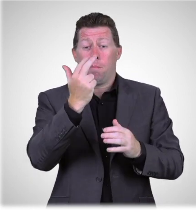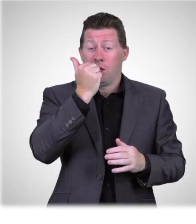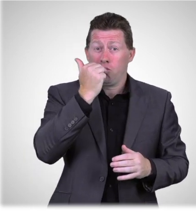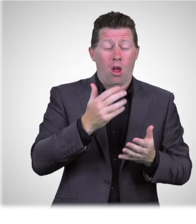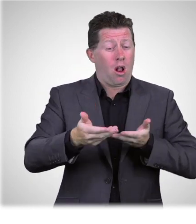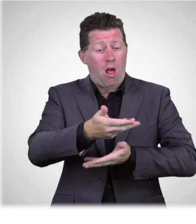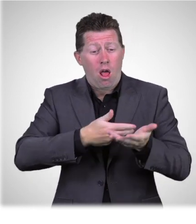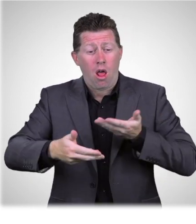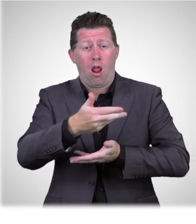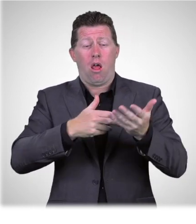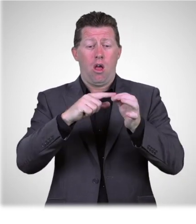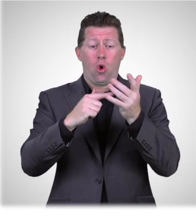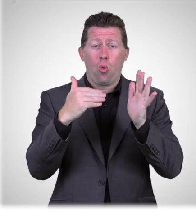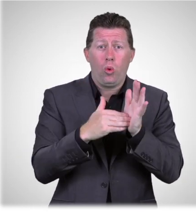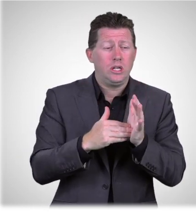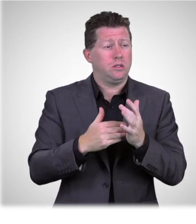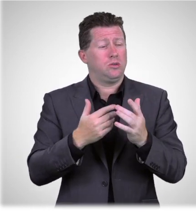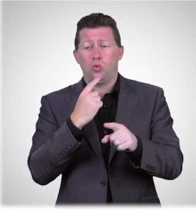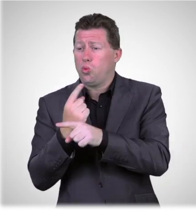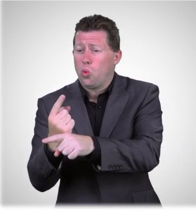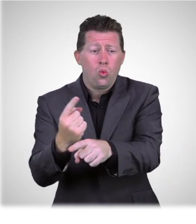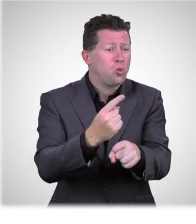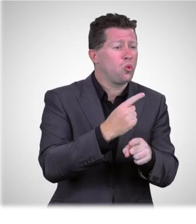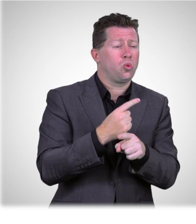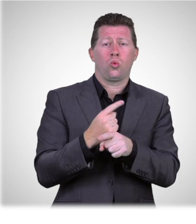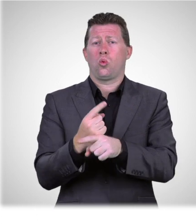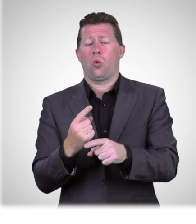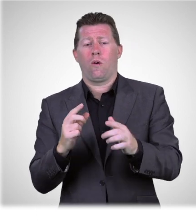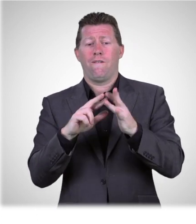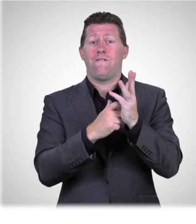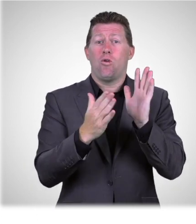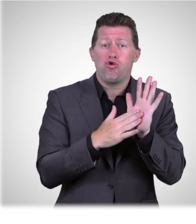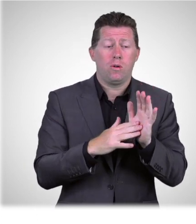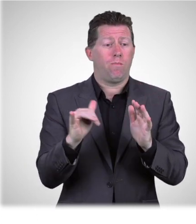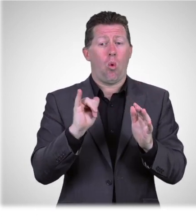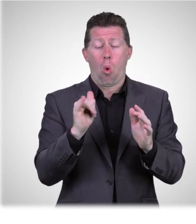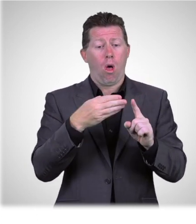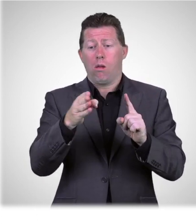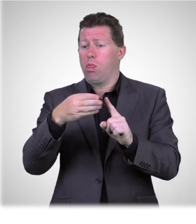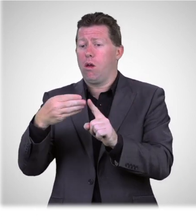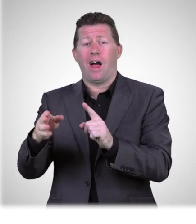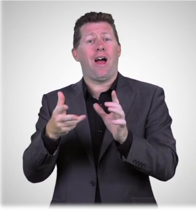knowledge checks, quizzes, discussion forums, and perhaps even links to other articles or blogs or